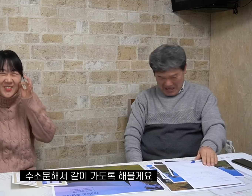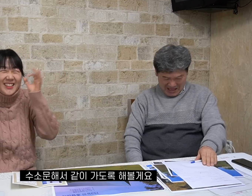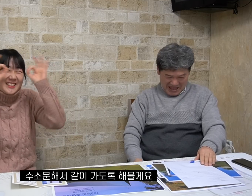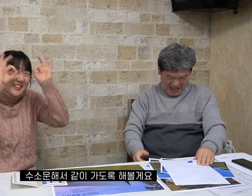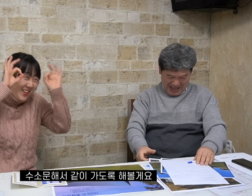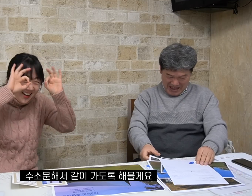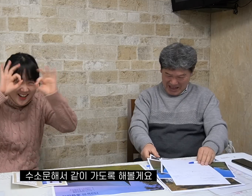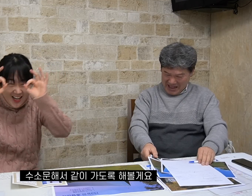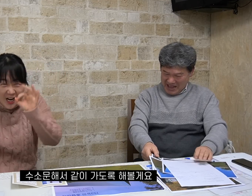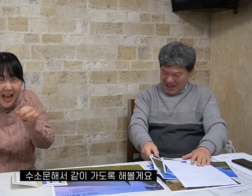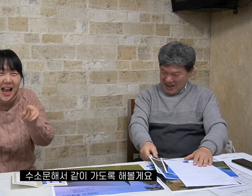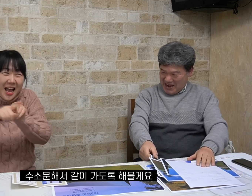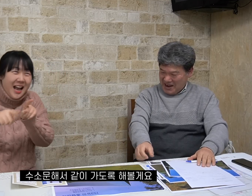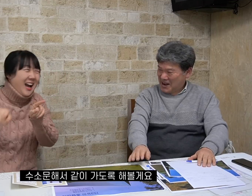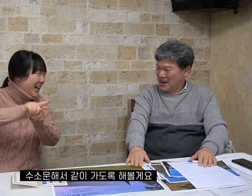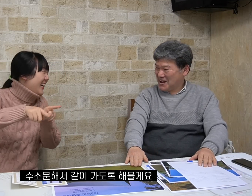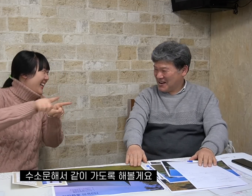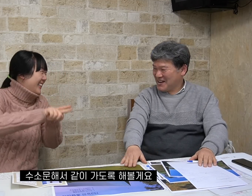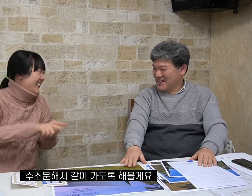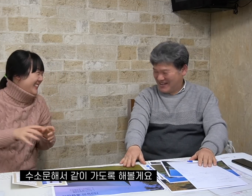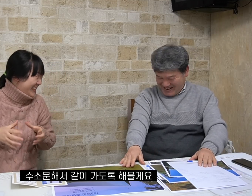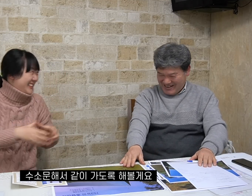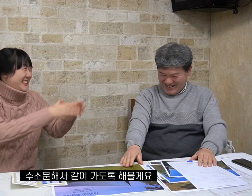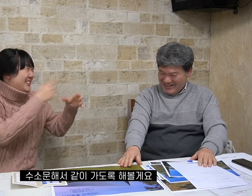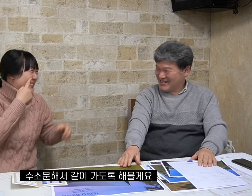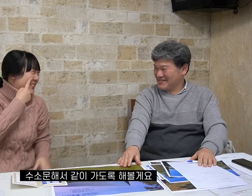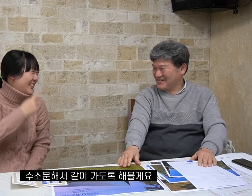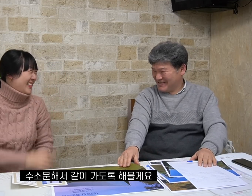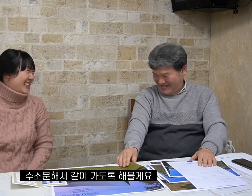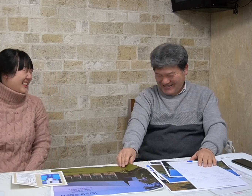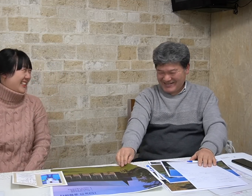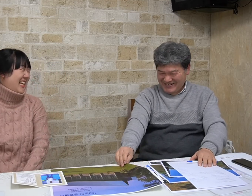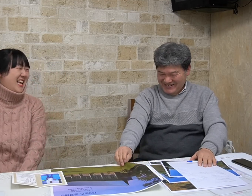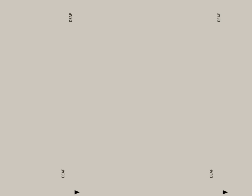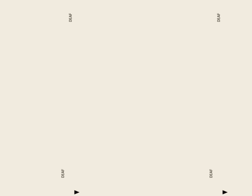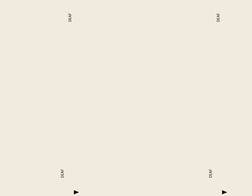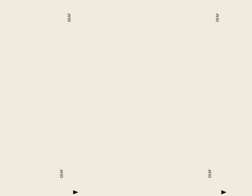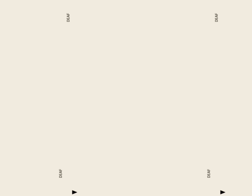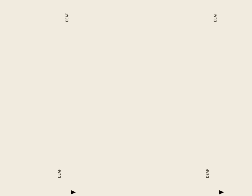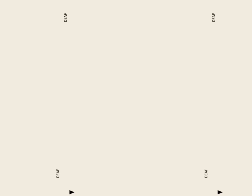I'll inquire and try to go with you.